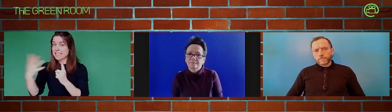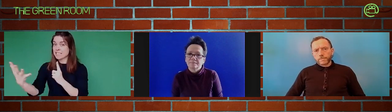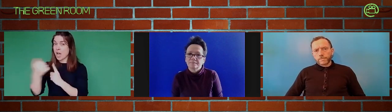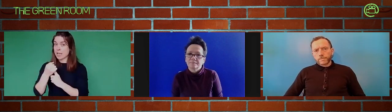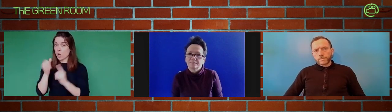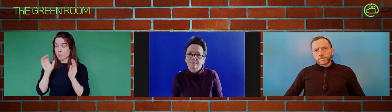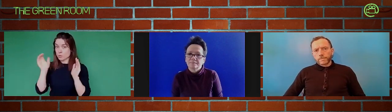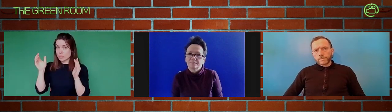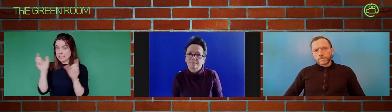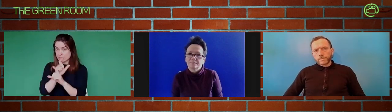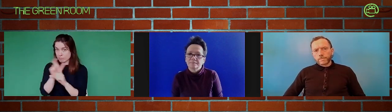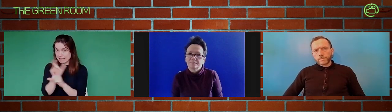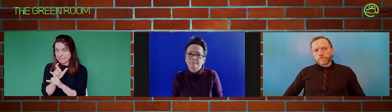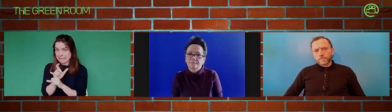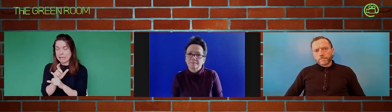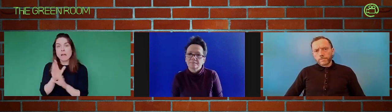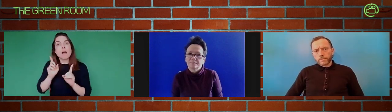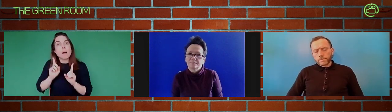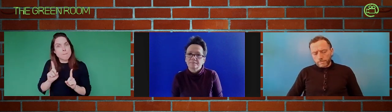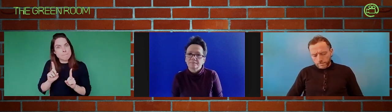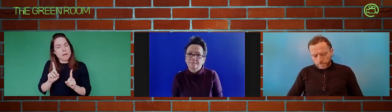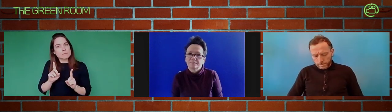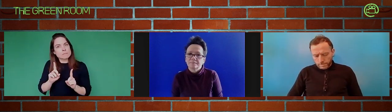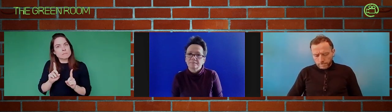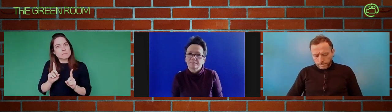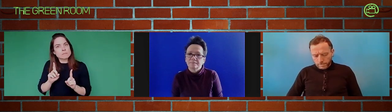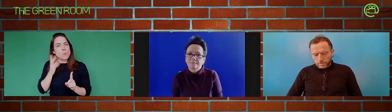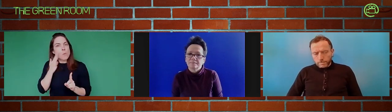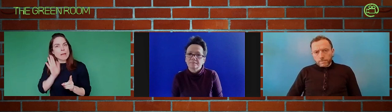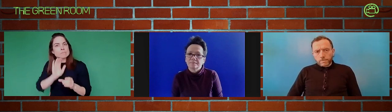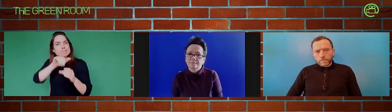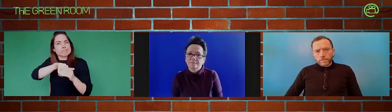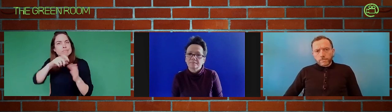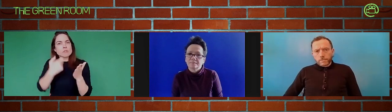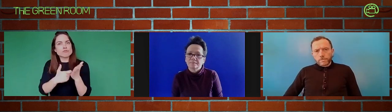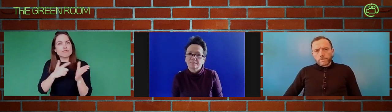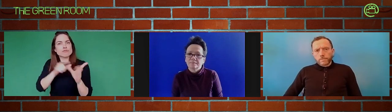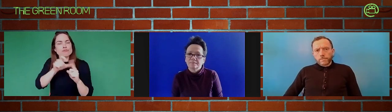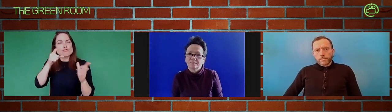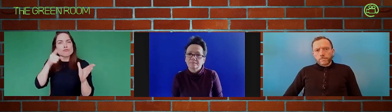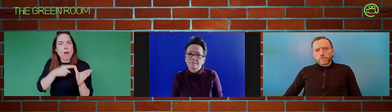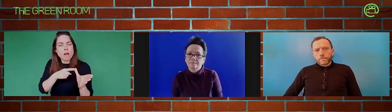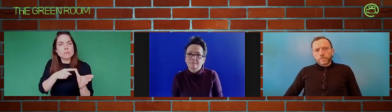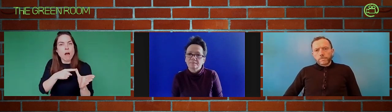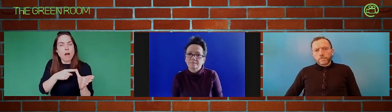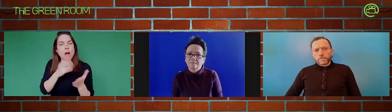that's not exactly what's wrong or "wrong" I should say. And gave me the most